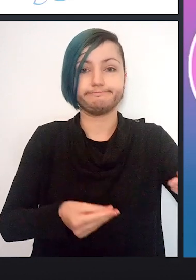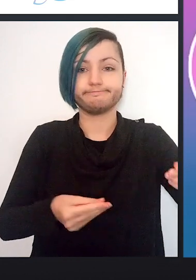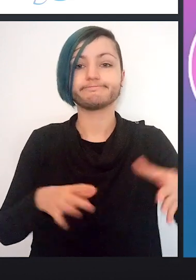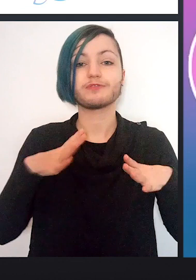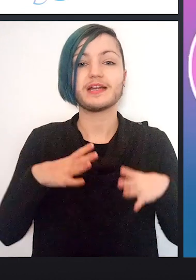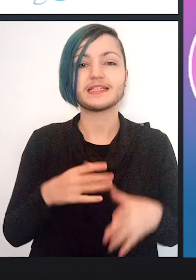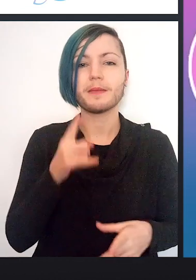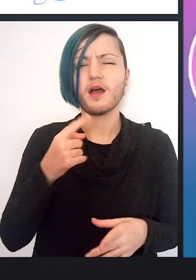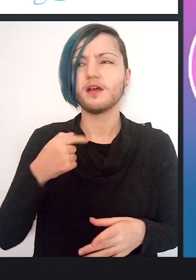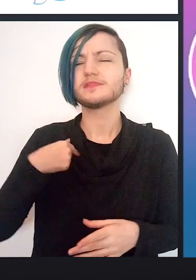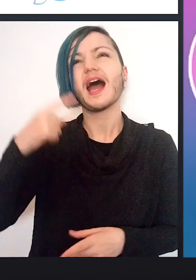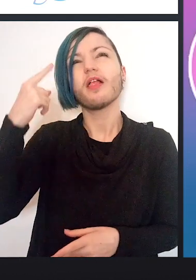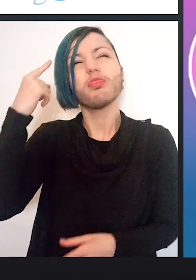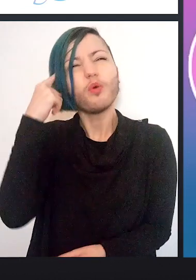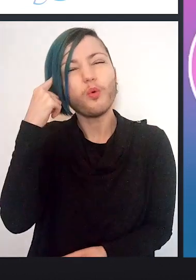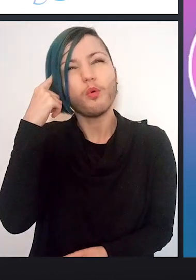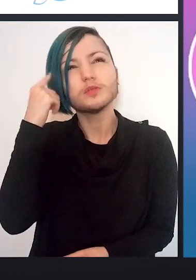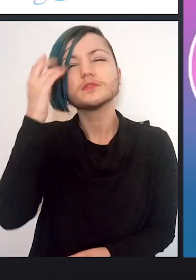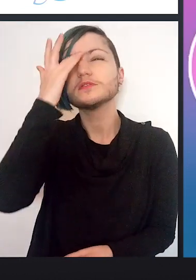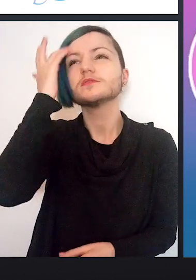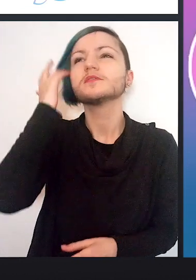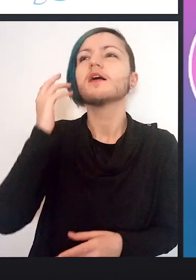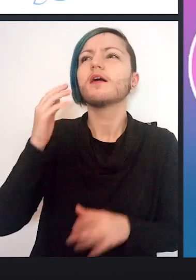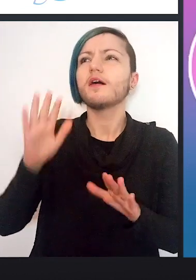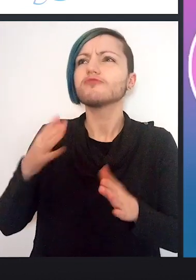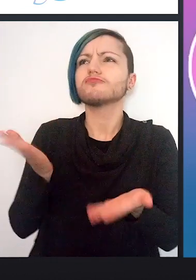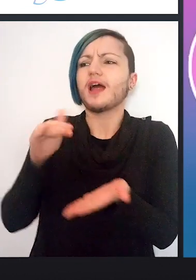But I somehow got in my head that I'd see the surgeon,